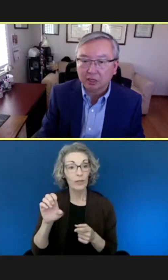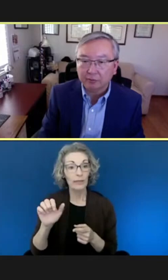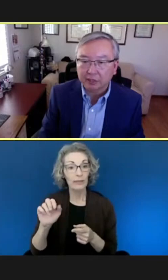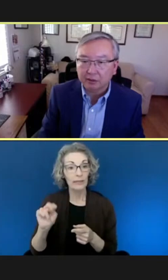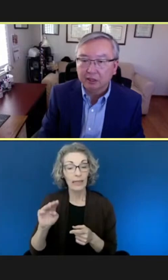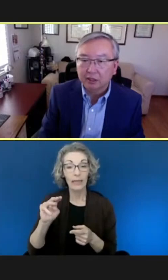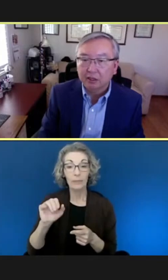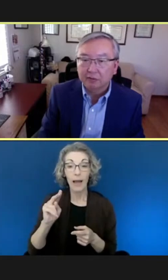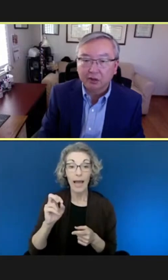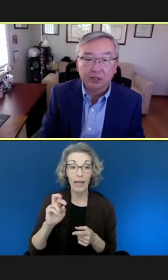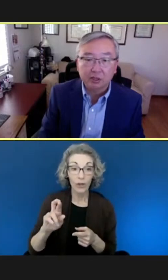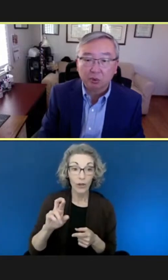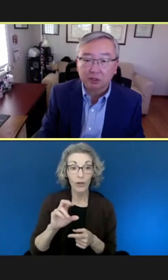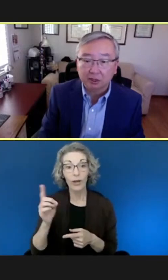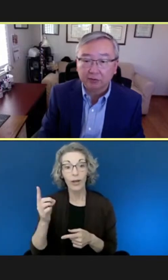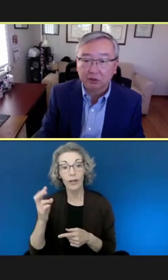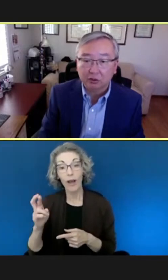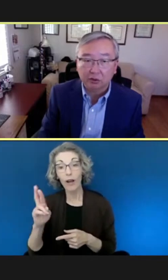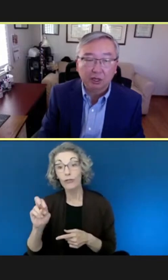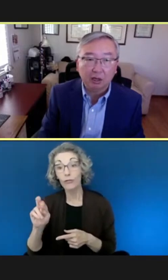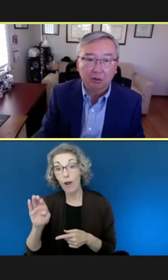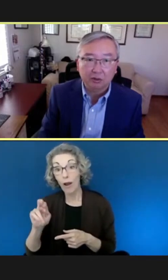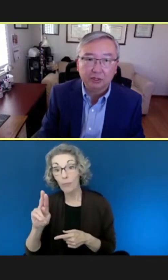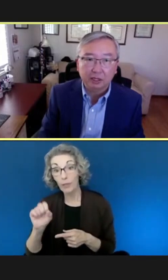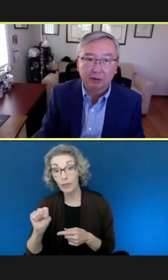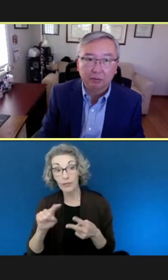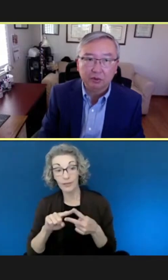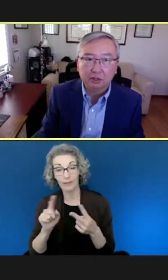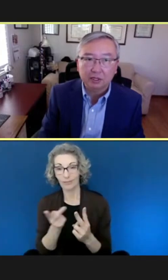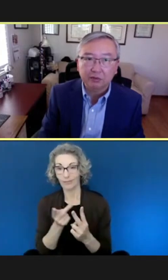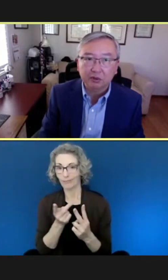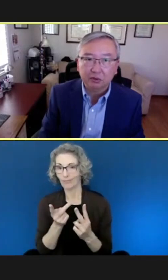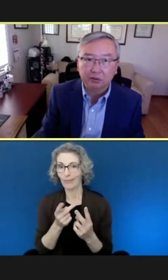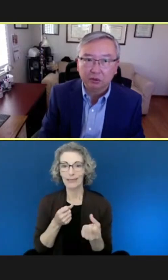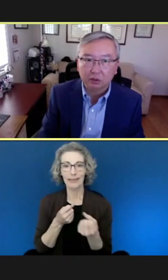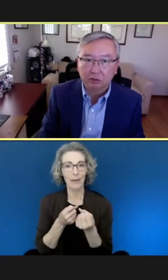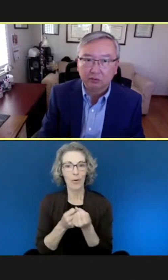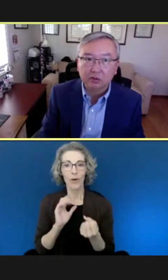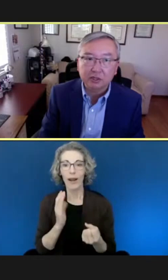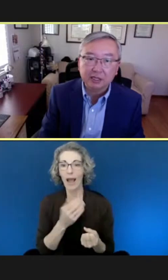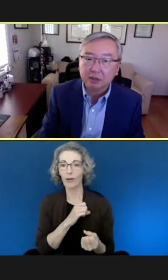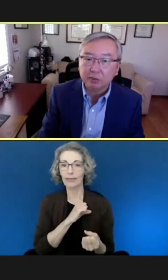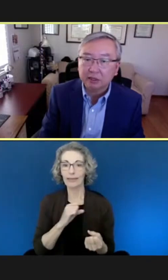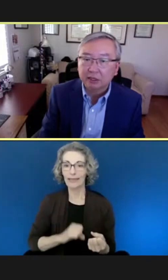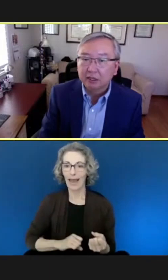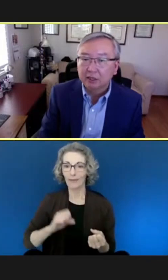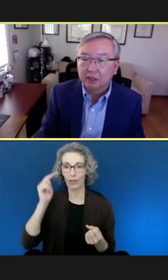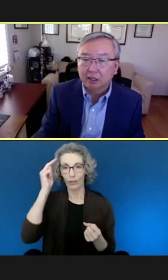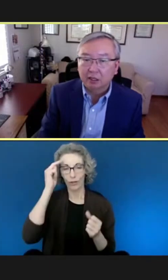Roberts who have been very supportive to our Stanford Neurodiversity Summit.